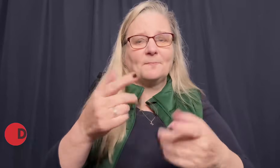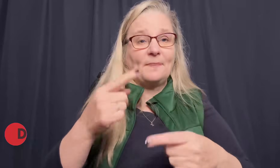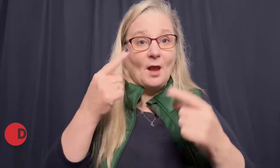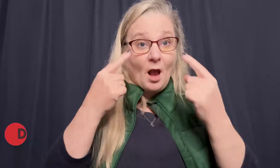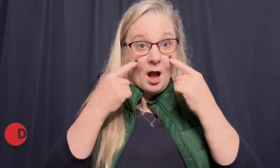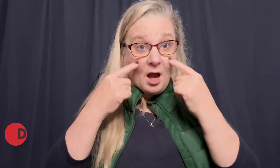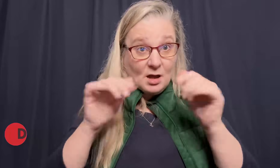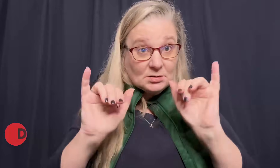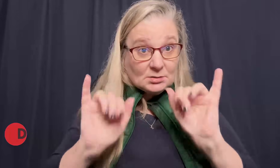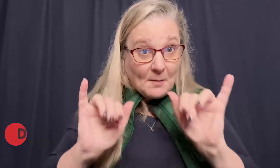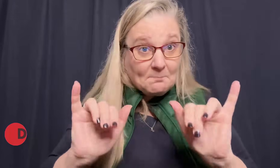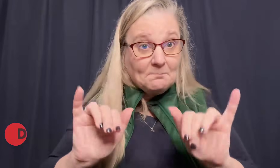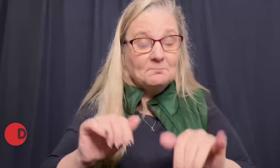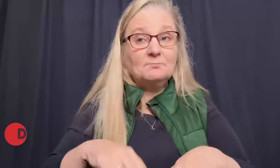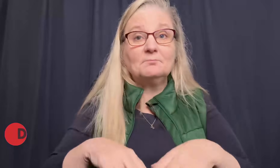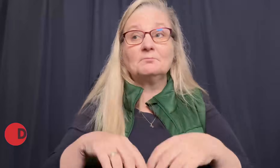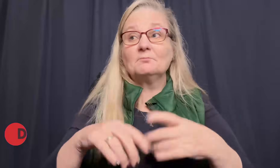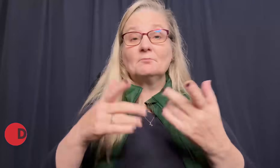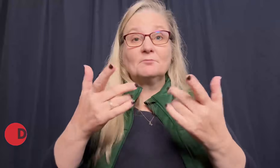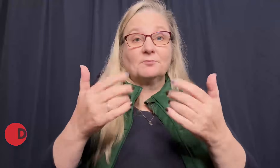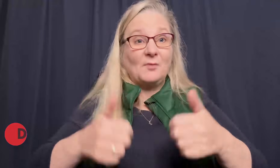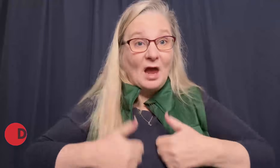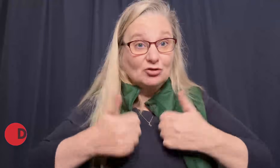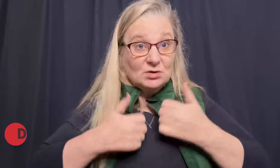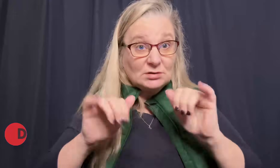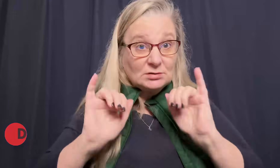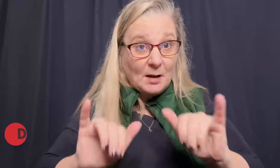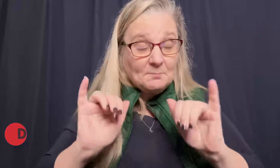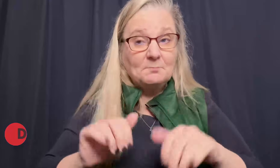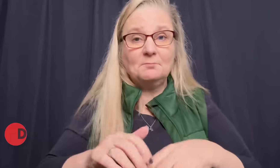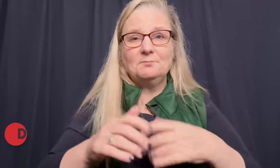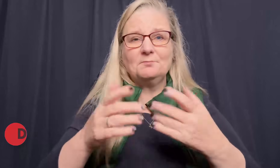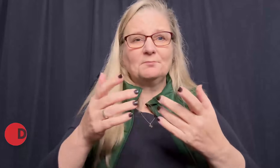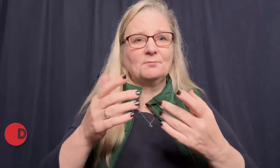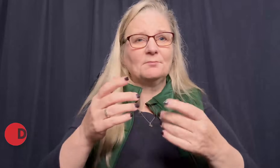with simple questions such as whether my eyesight condition was the same, whether my address was